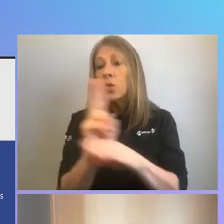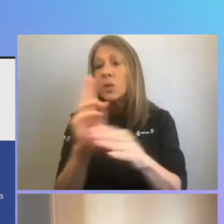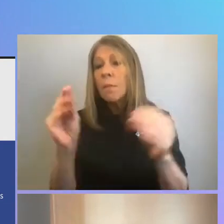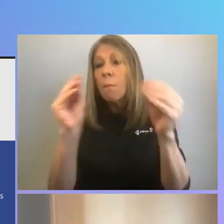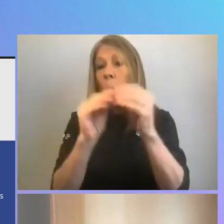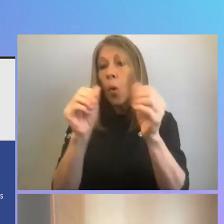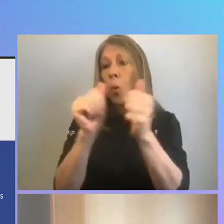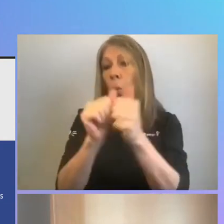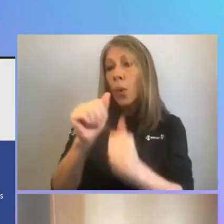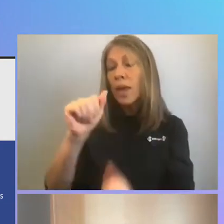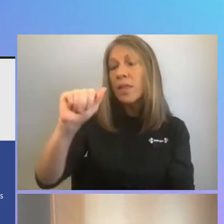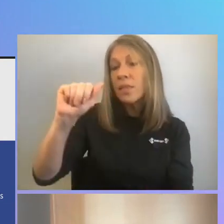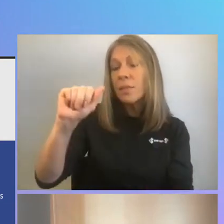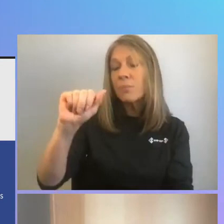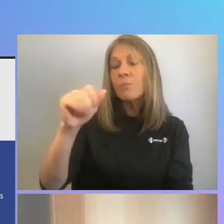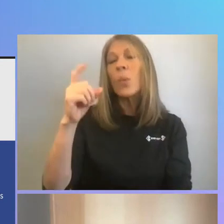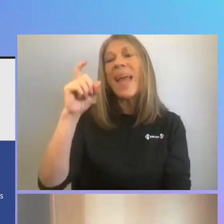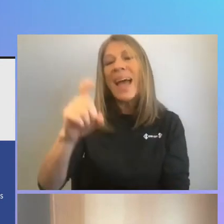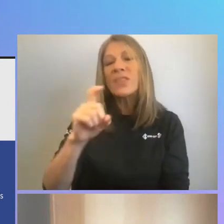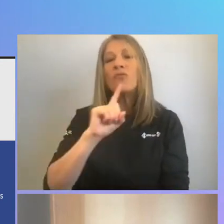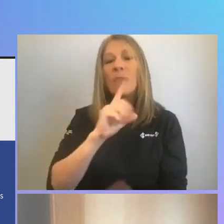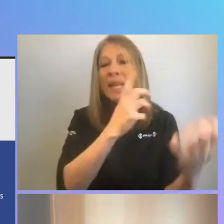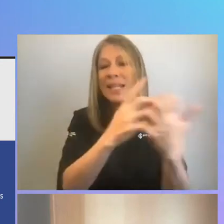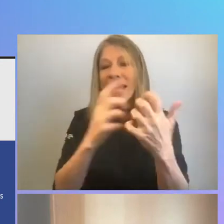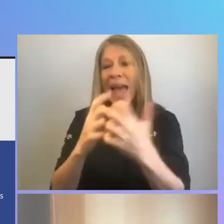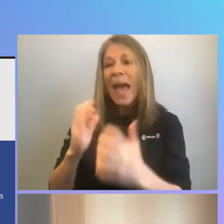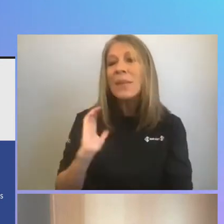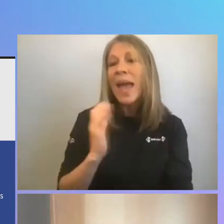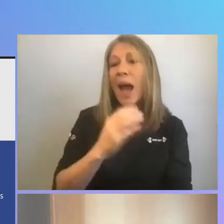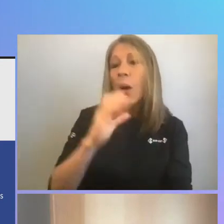norms. So we had to adapt our code base. We had to change. We